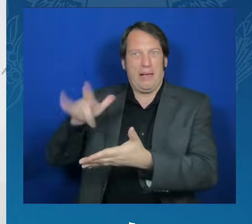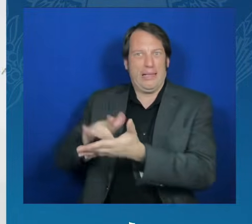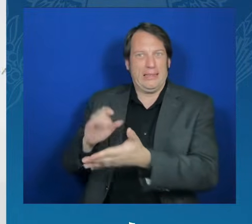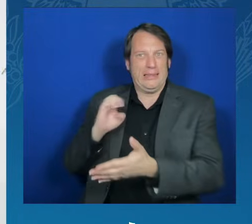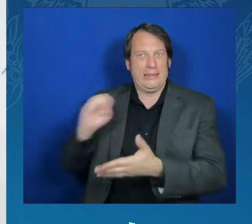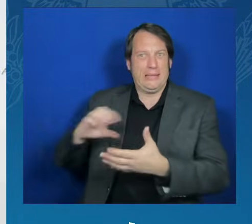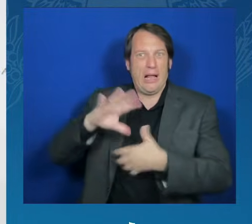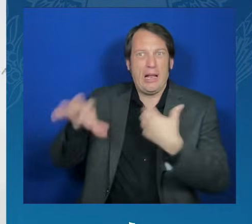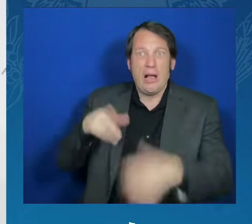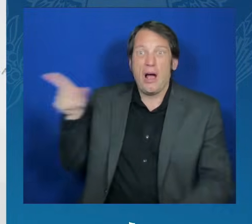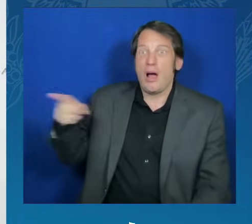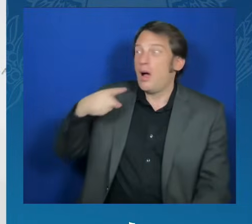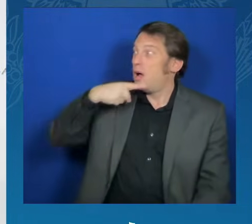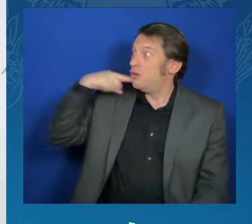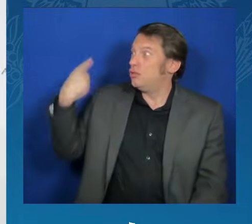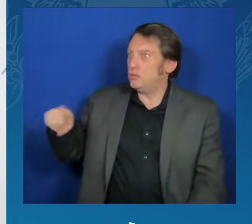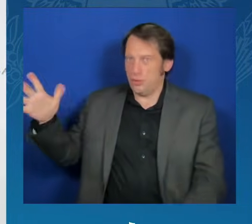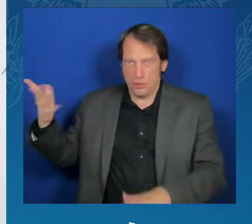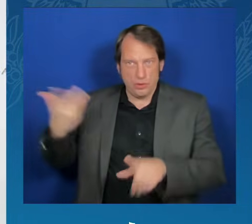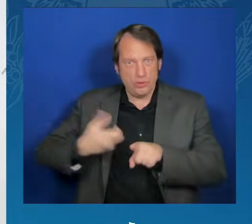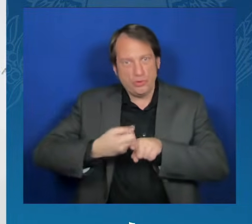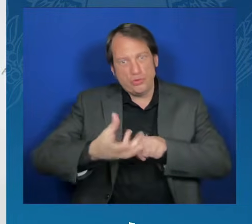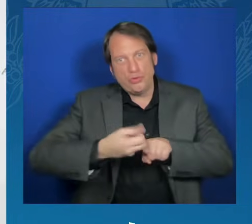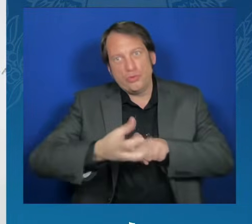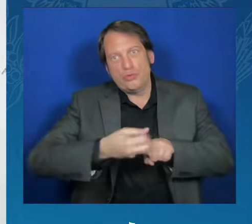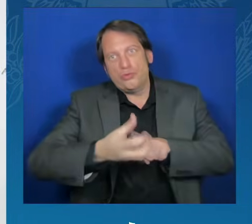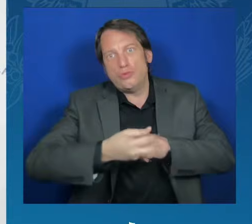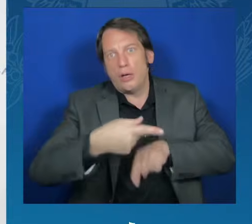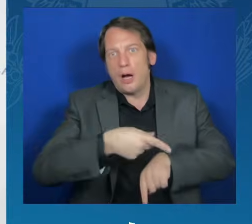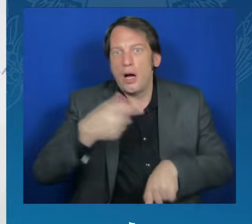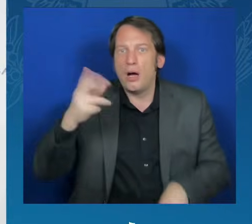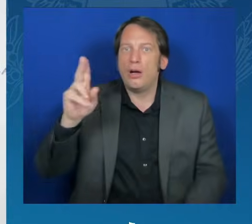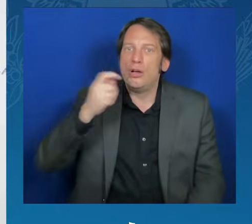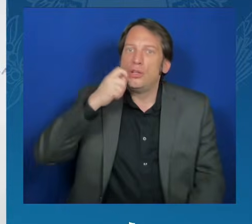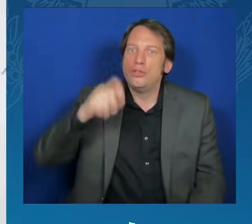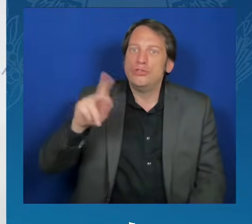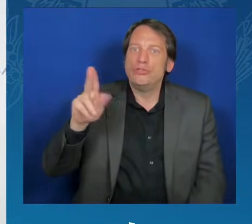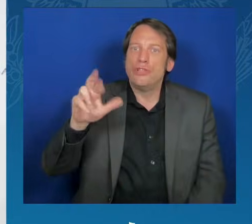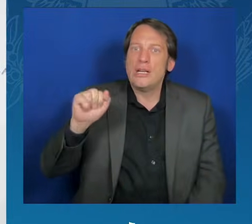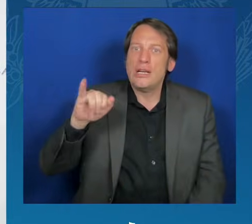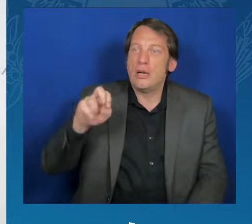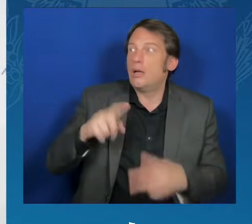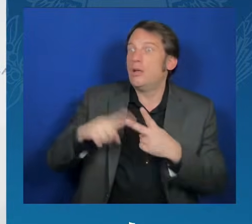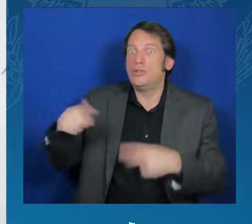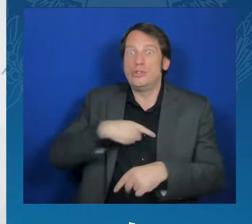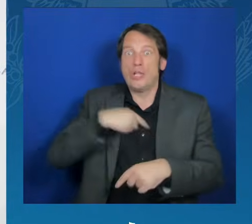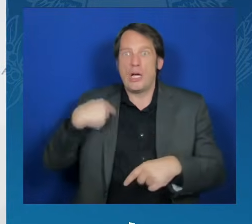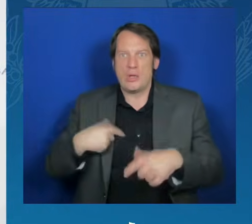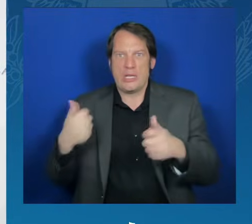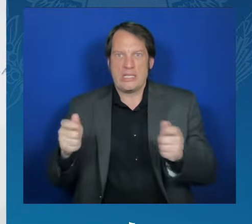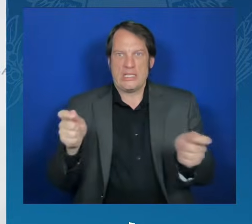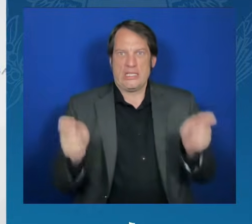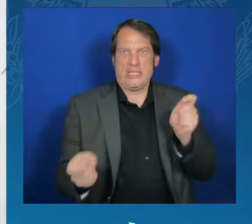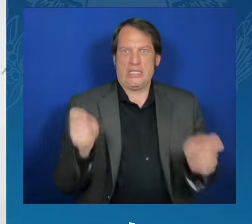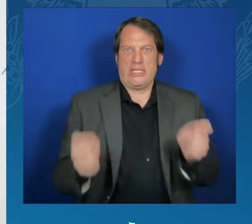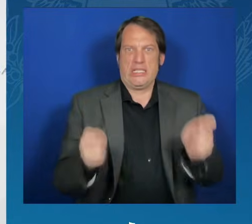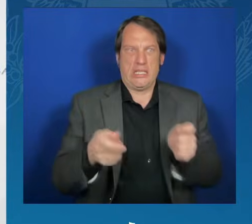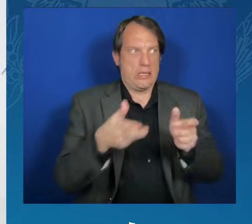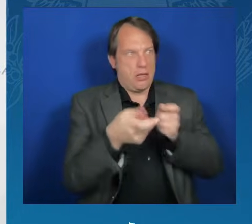China's efforts to reshape the international order, transformative technological change,